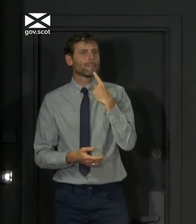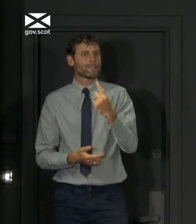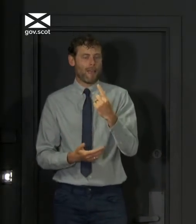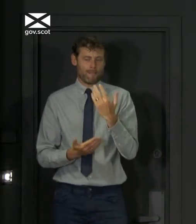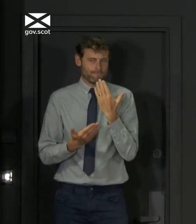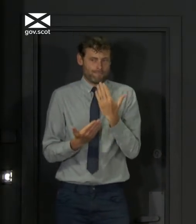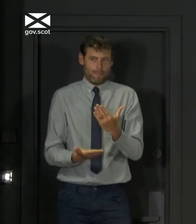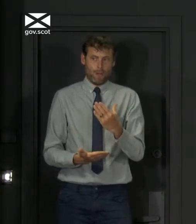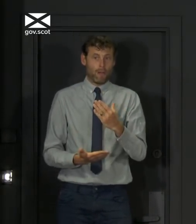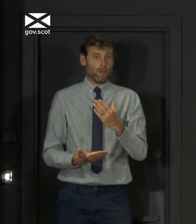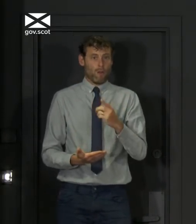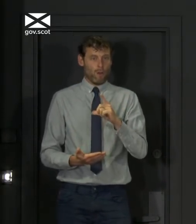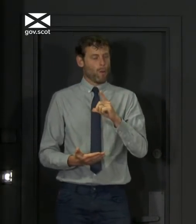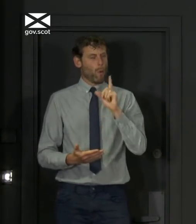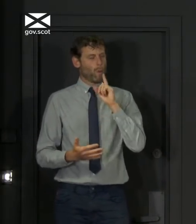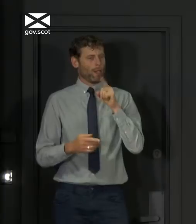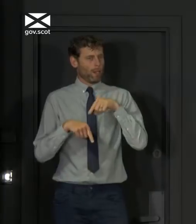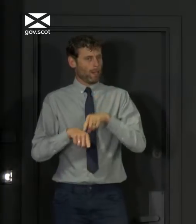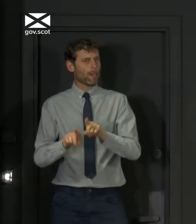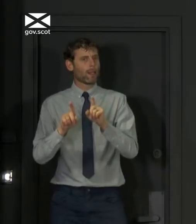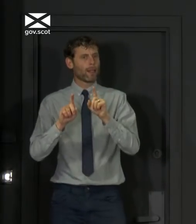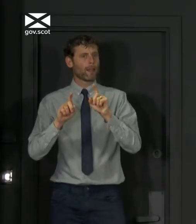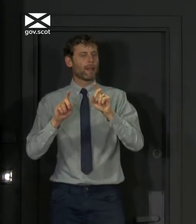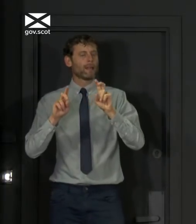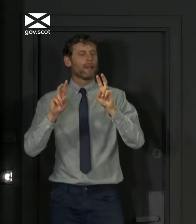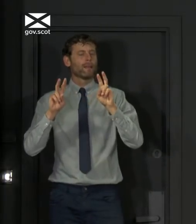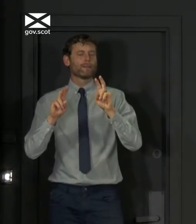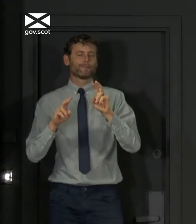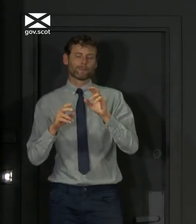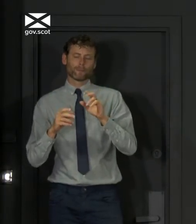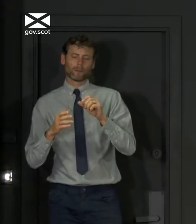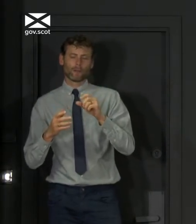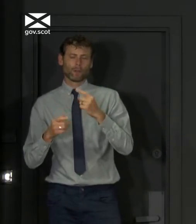an issue which I'll come back to later on, to our refuse collectors who - right throughout